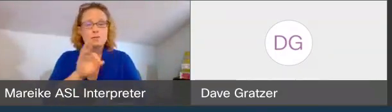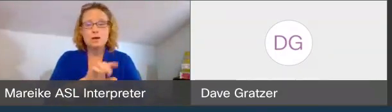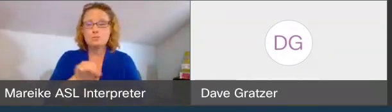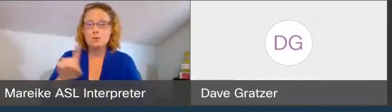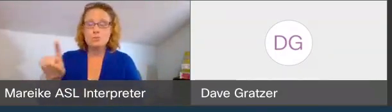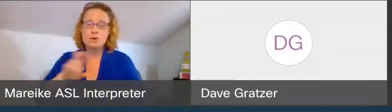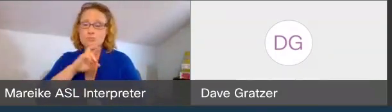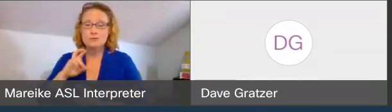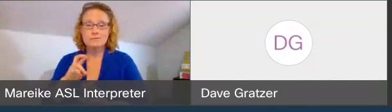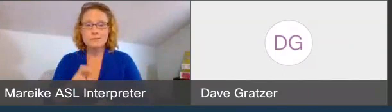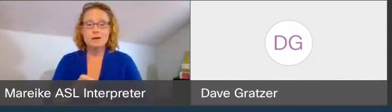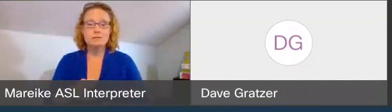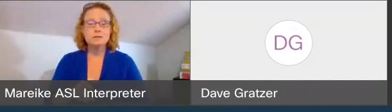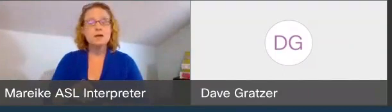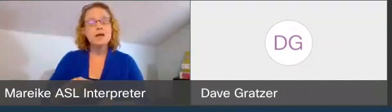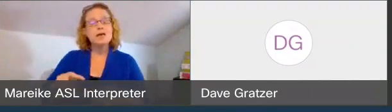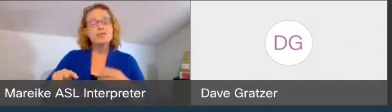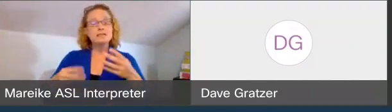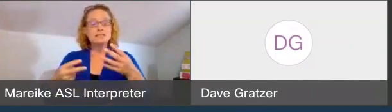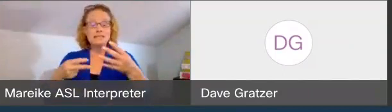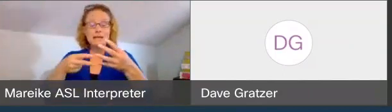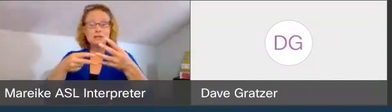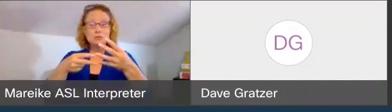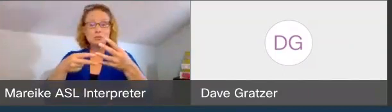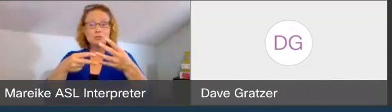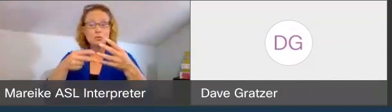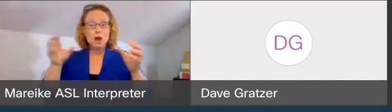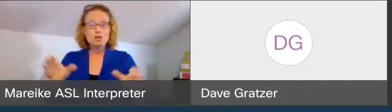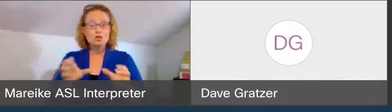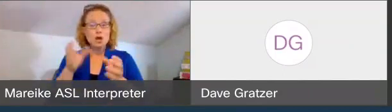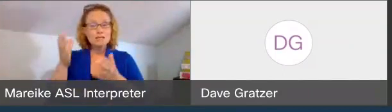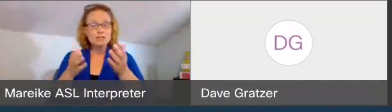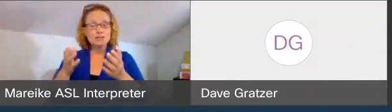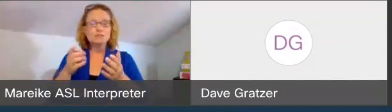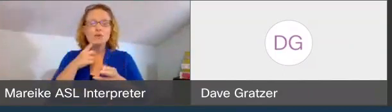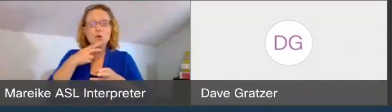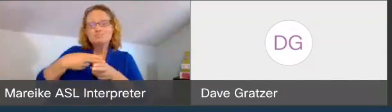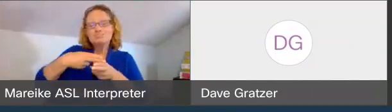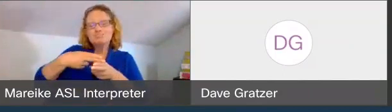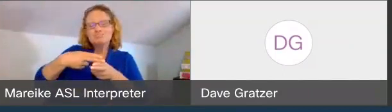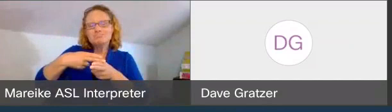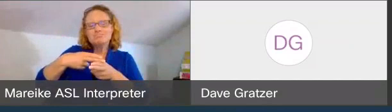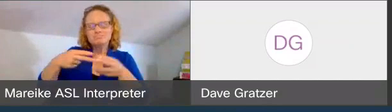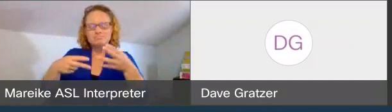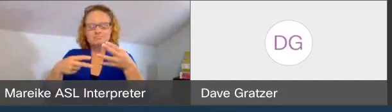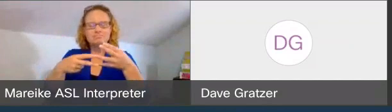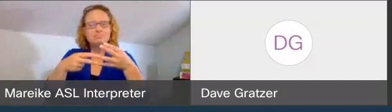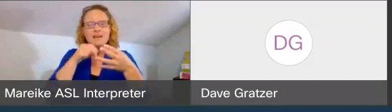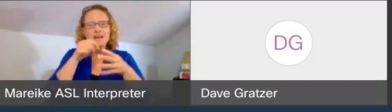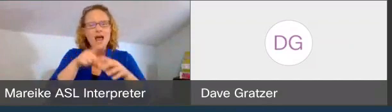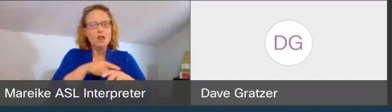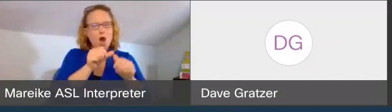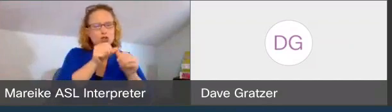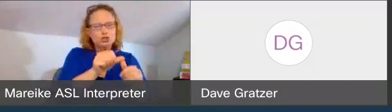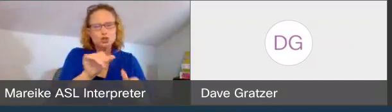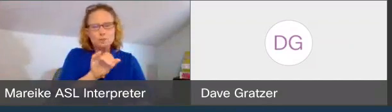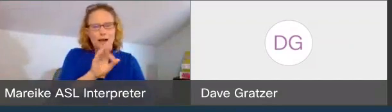The second through crisis services are I shorter term, not long-term like a FACT team, but a little